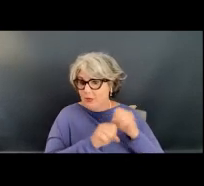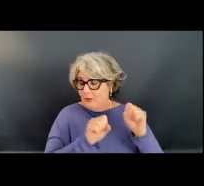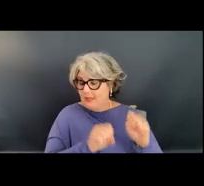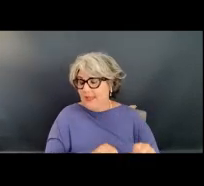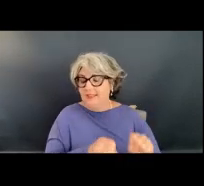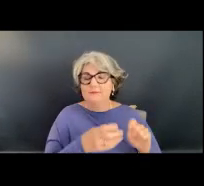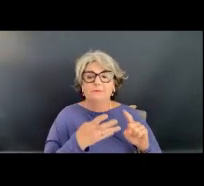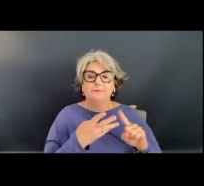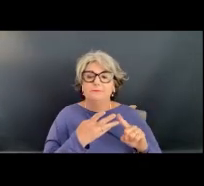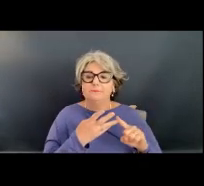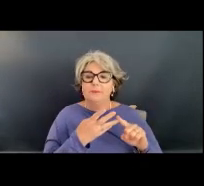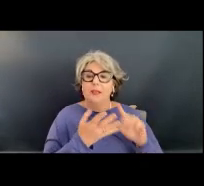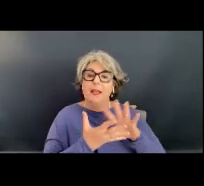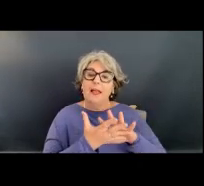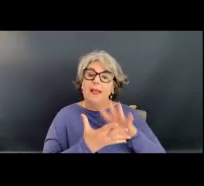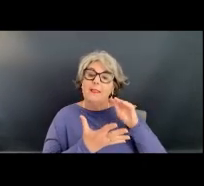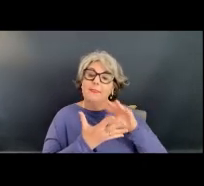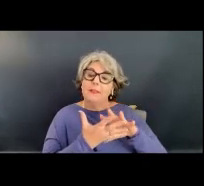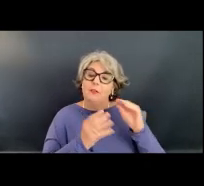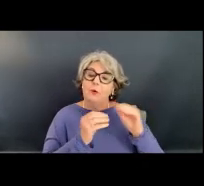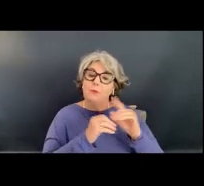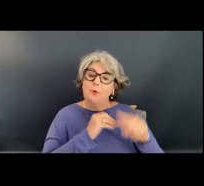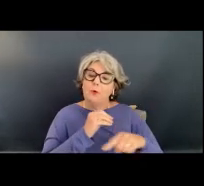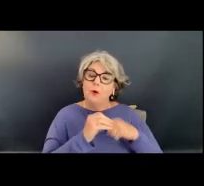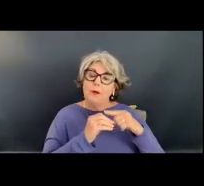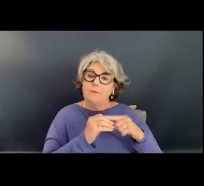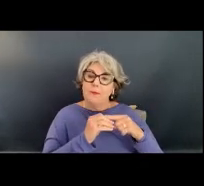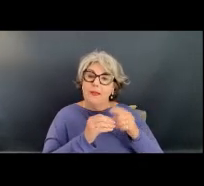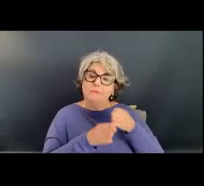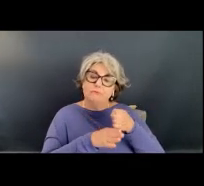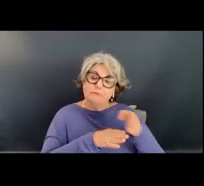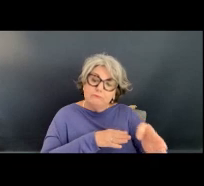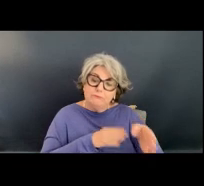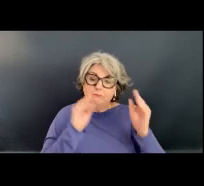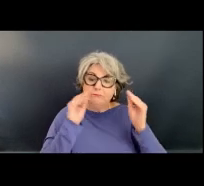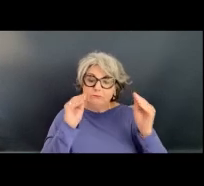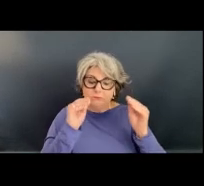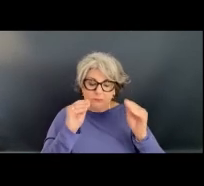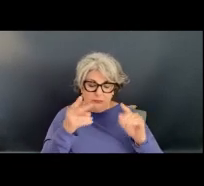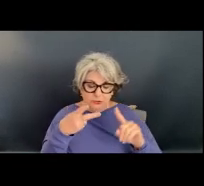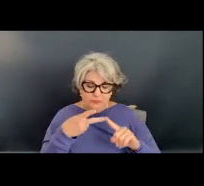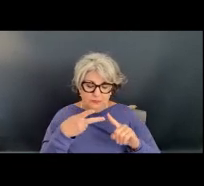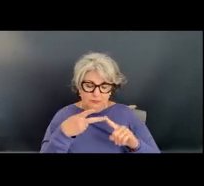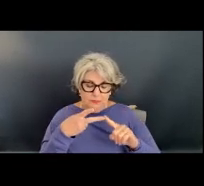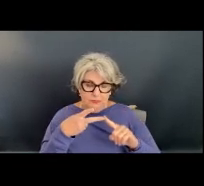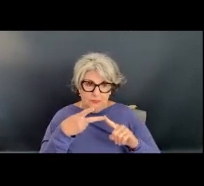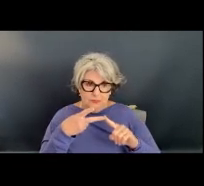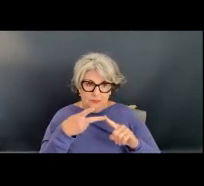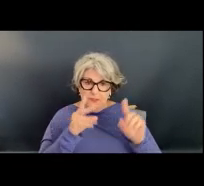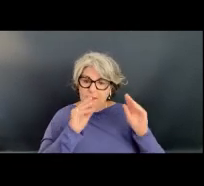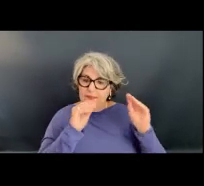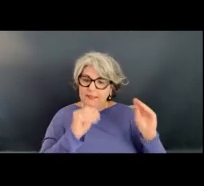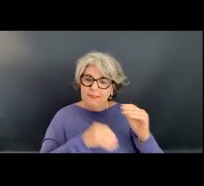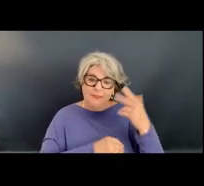year and then they learn a little bit about inquiry based teaching and they go out and they teach 3 lessons in pairs.